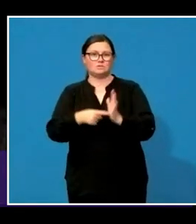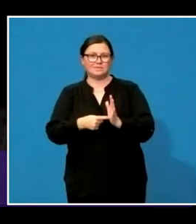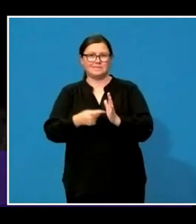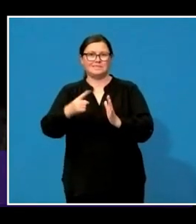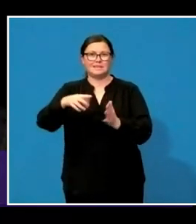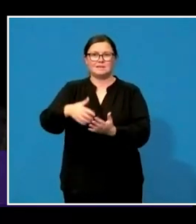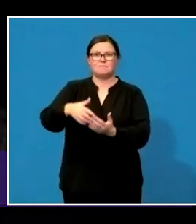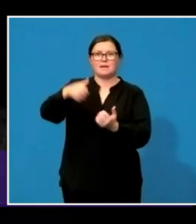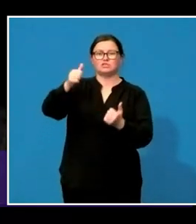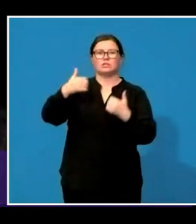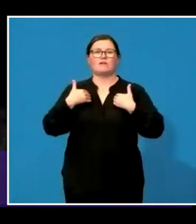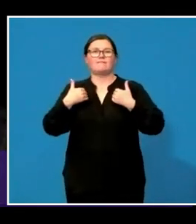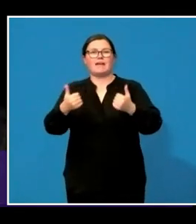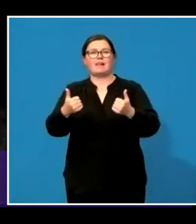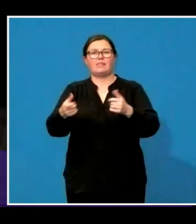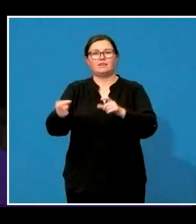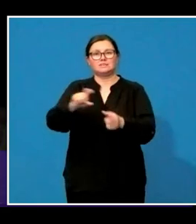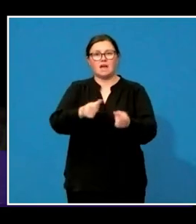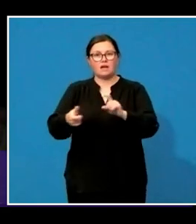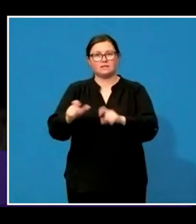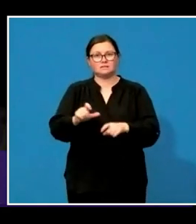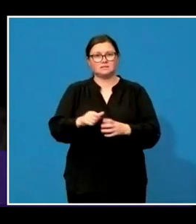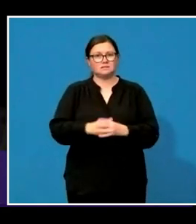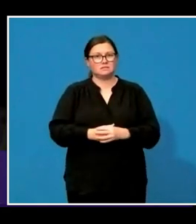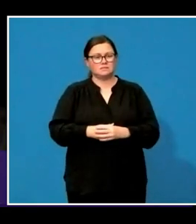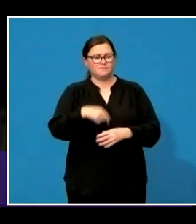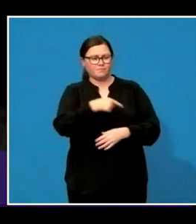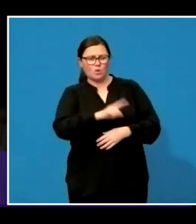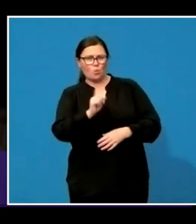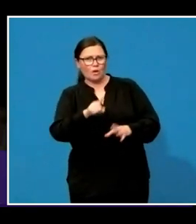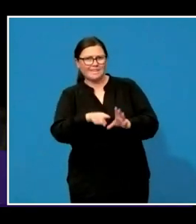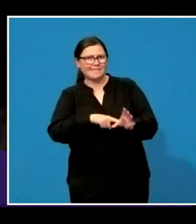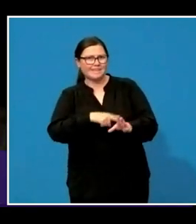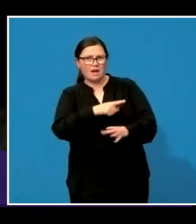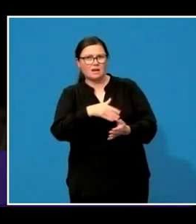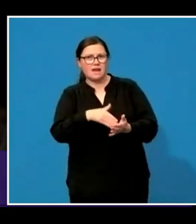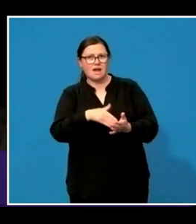Darwin University. MR GRIFFIN: And how far through those studies are you at the moment? Three years MR GRIFFIN: And when will you conclude them?